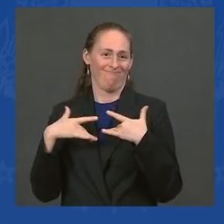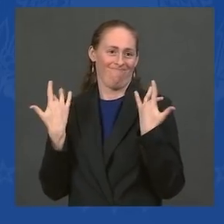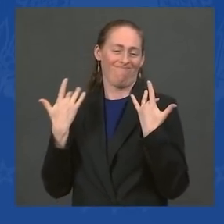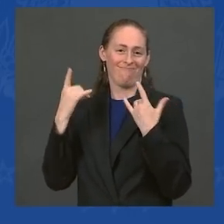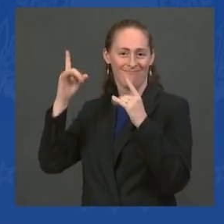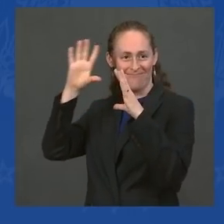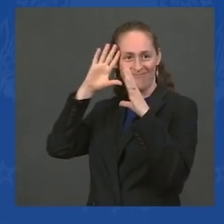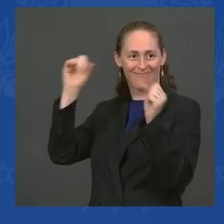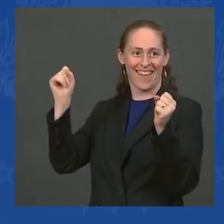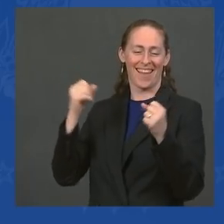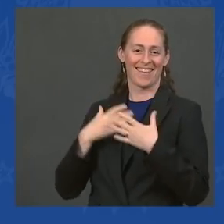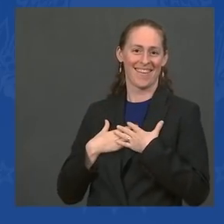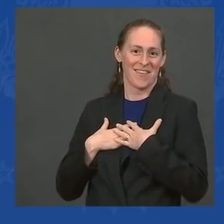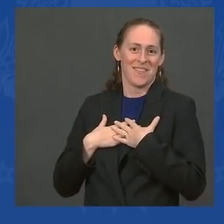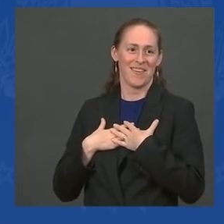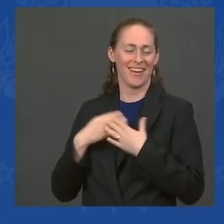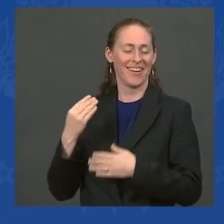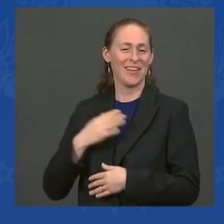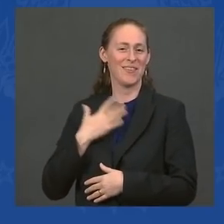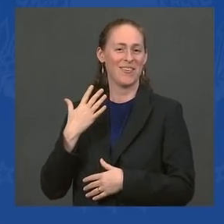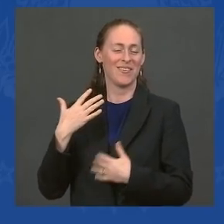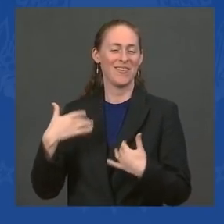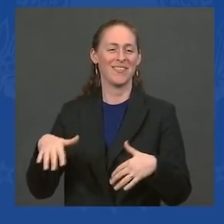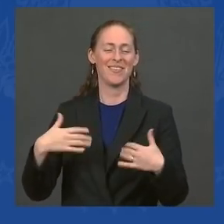I know it was for the RPA funding